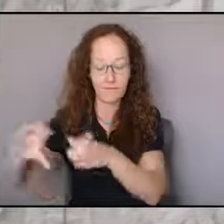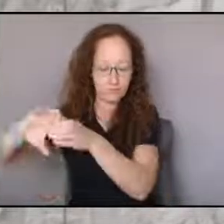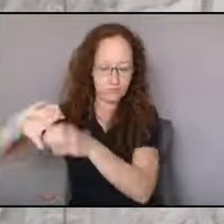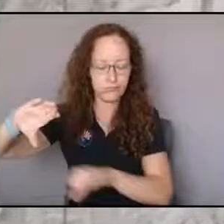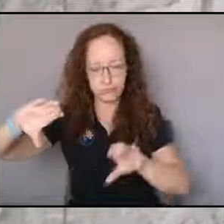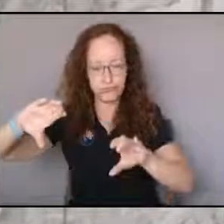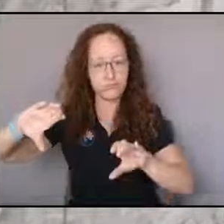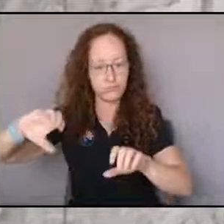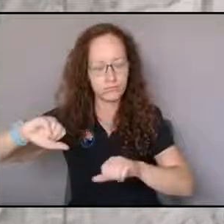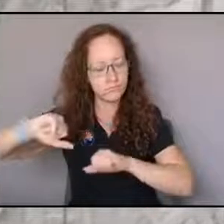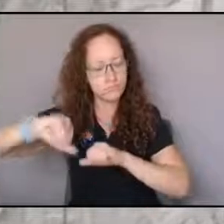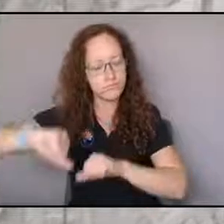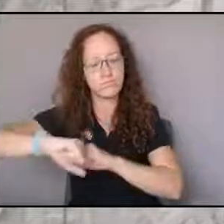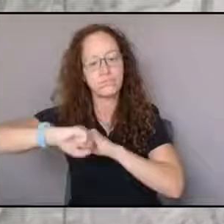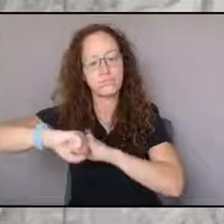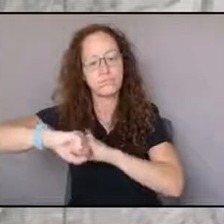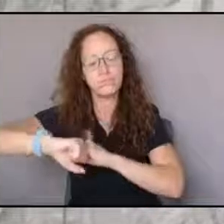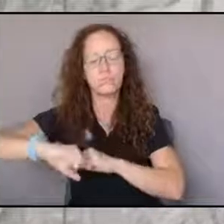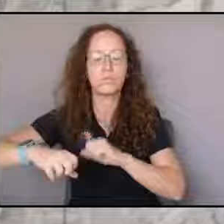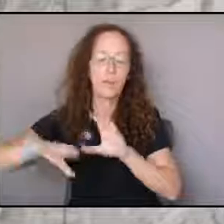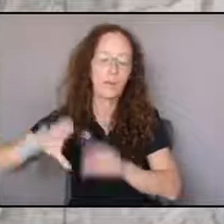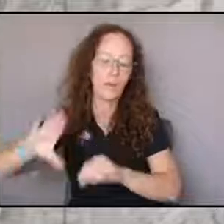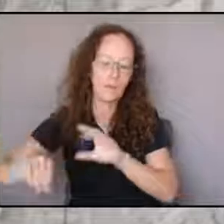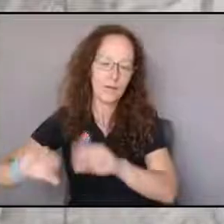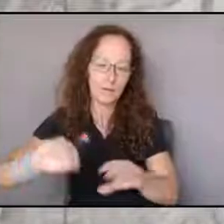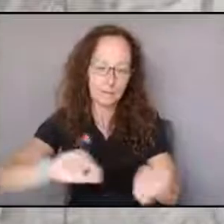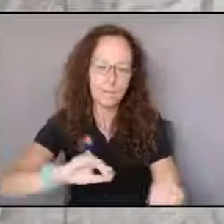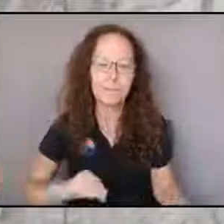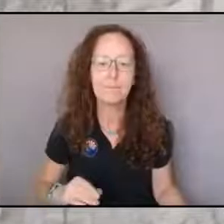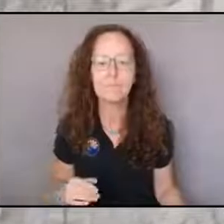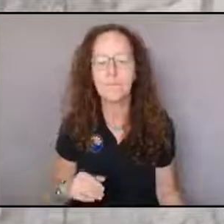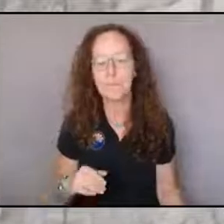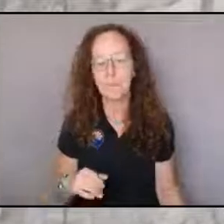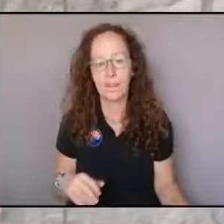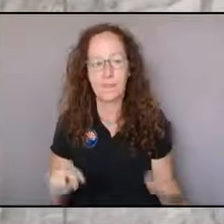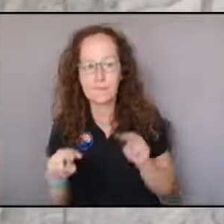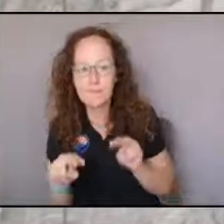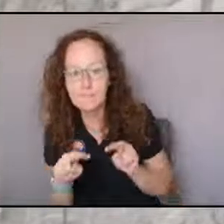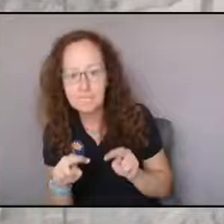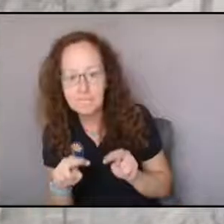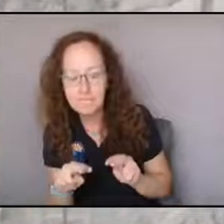HOLDING IT AND MOPPING IT UP. THEY'RE BEING VIGILANT FOR ANY SPOTS, BUT WITH THE WIND